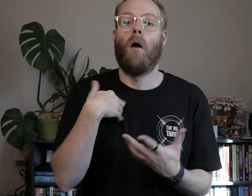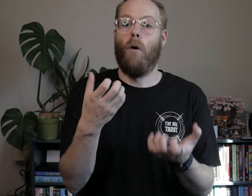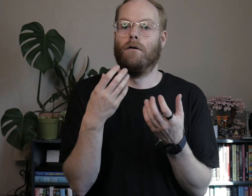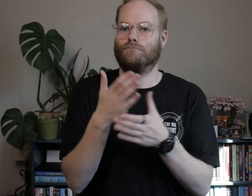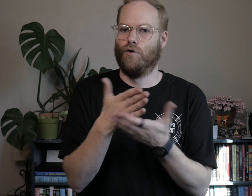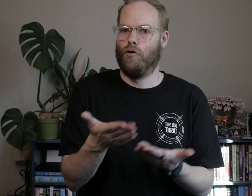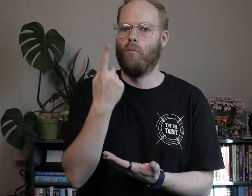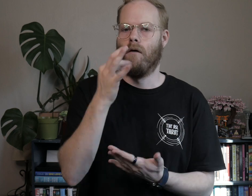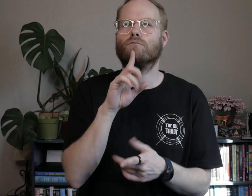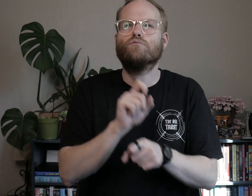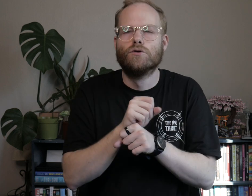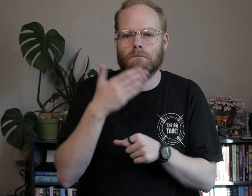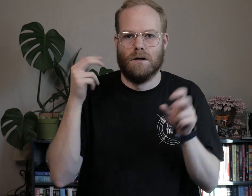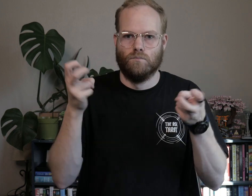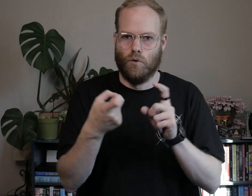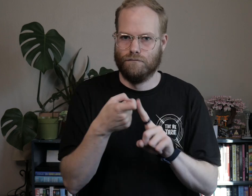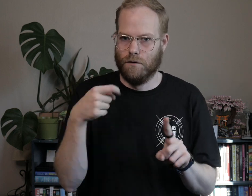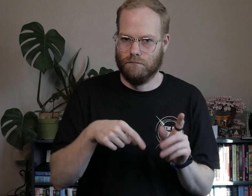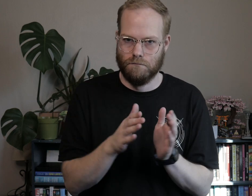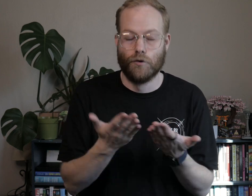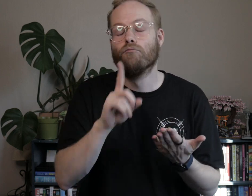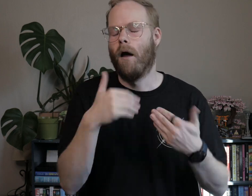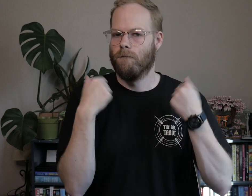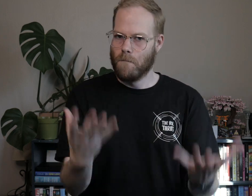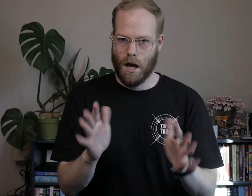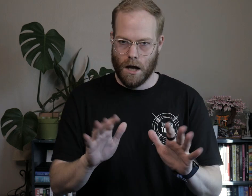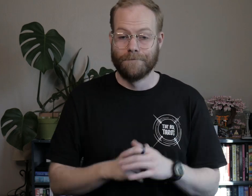I want to share here one of the truly best quotes from this book, of which there are many!: